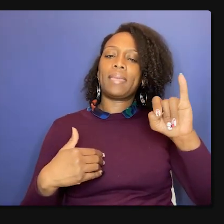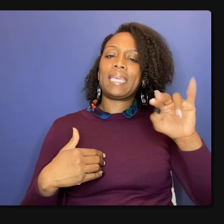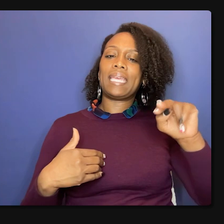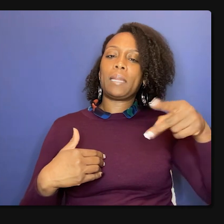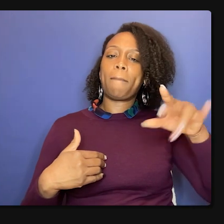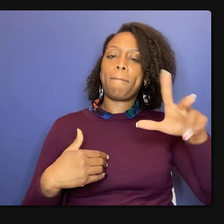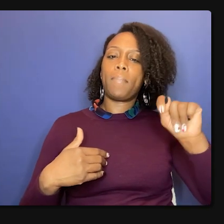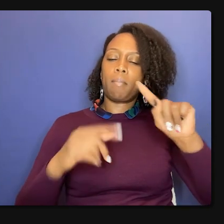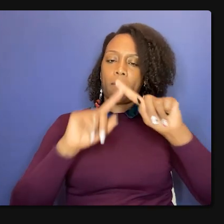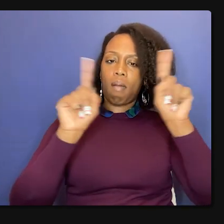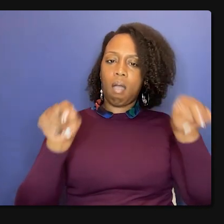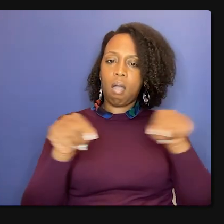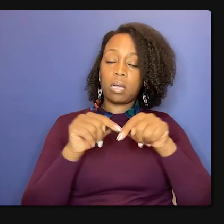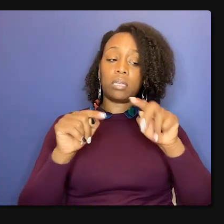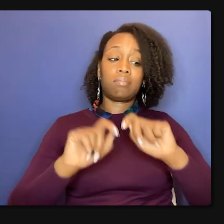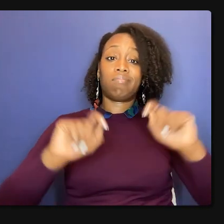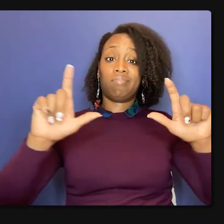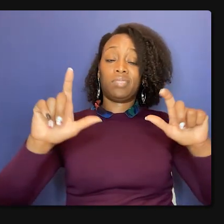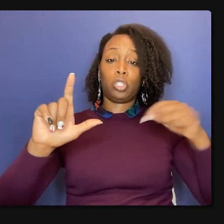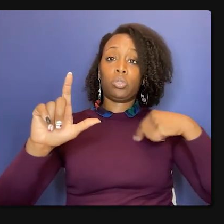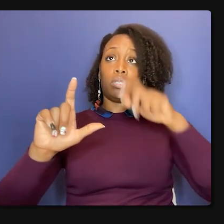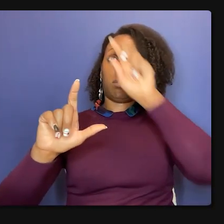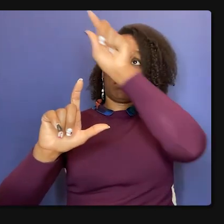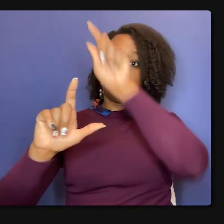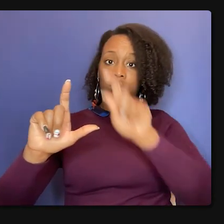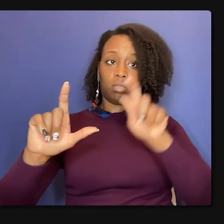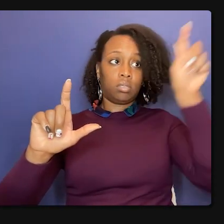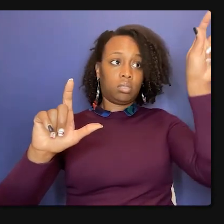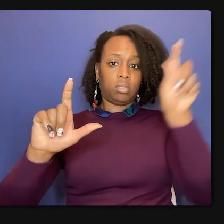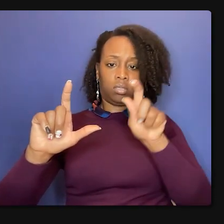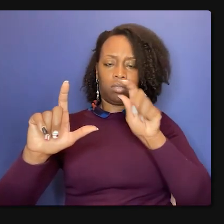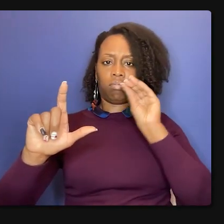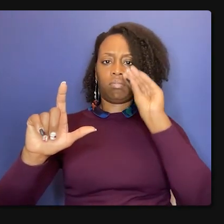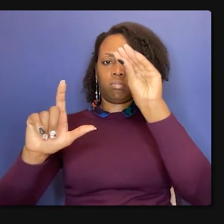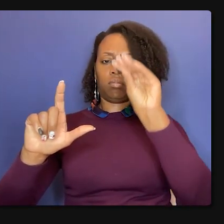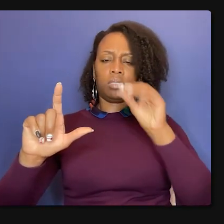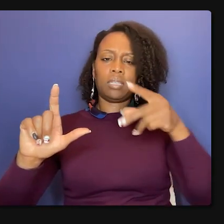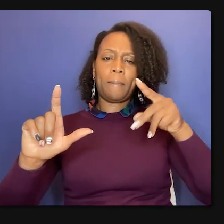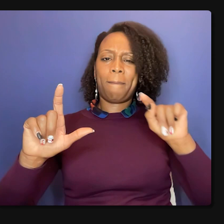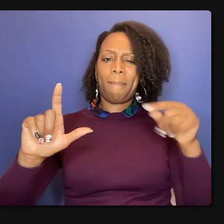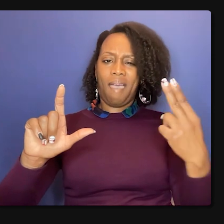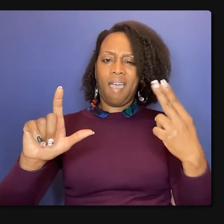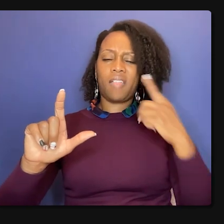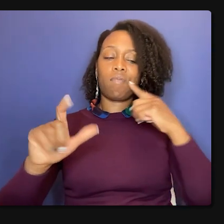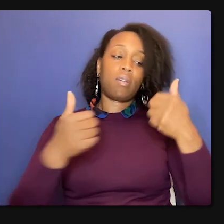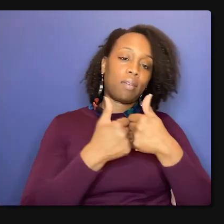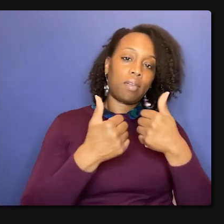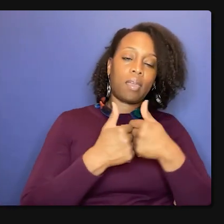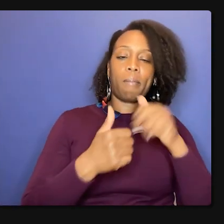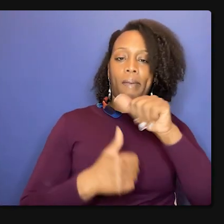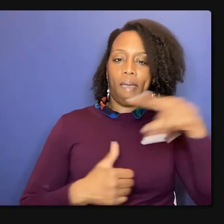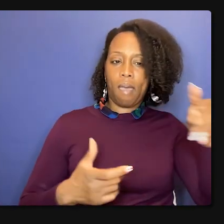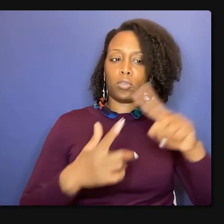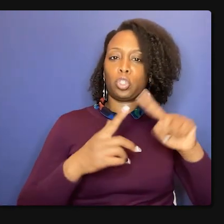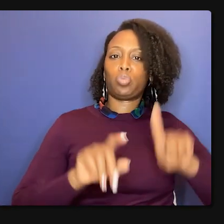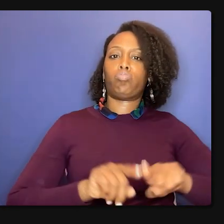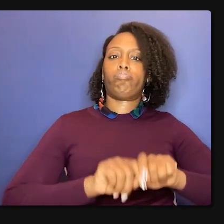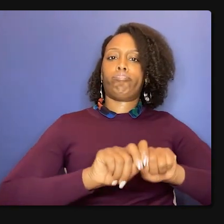where you can drag and drop or enter a path to a game or app to deploy that game or app.